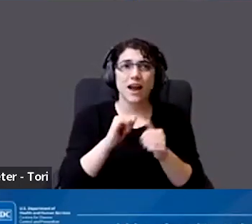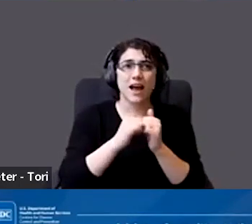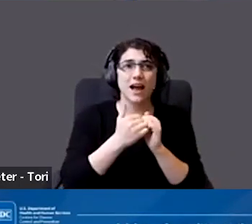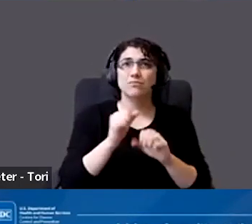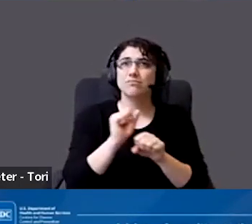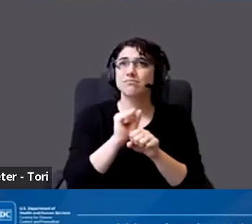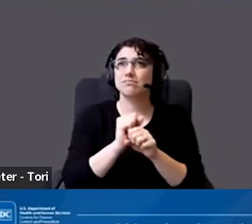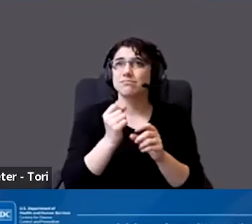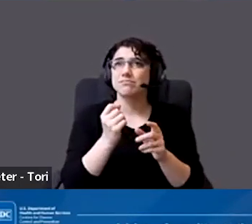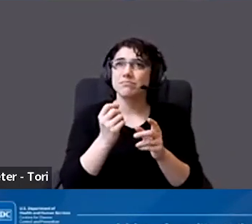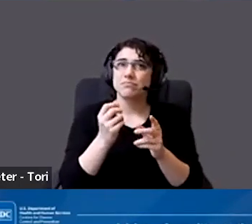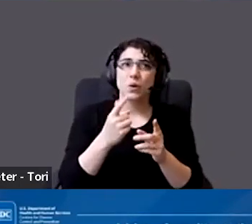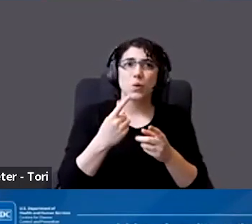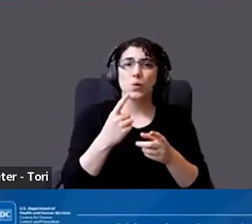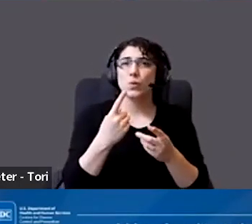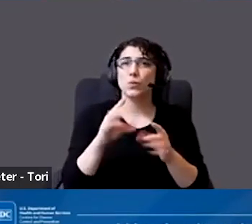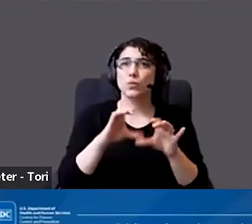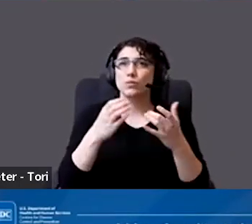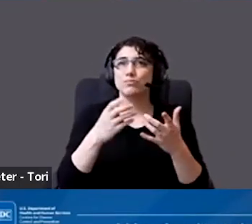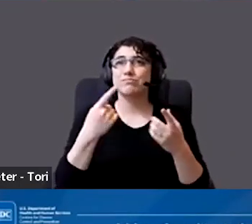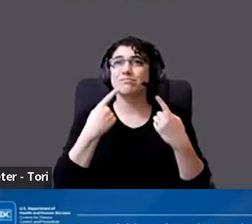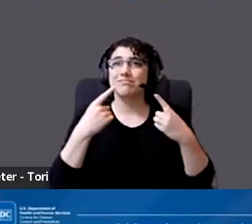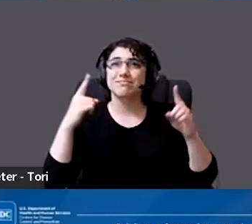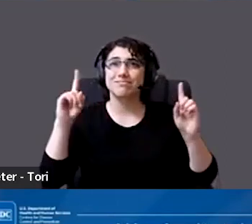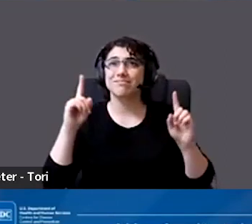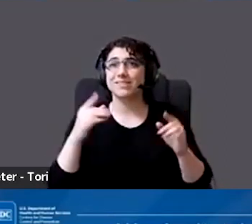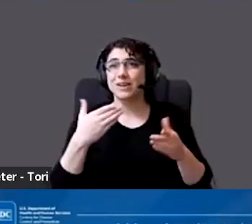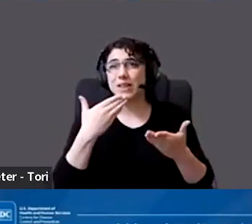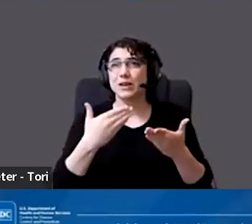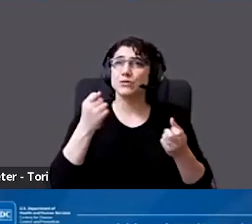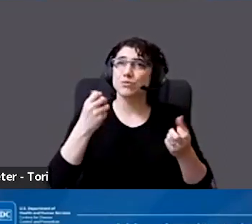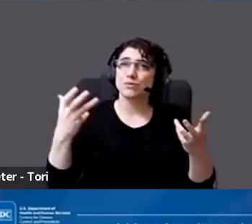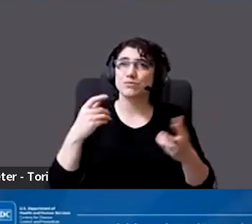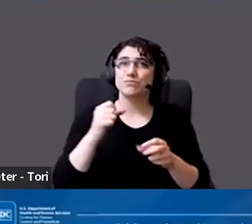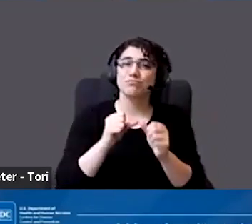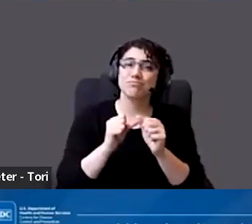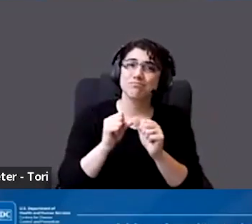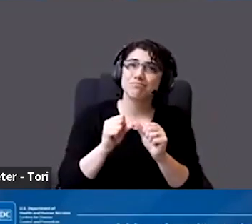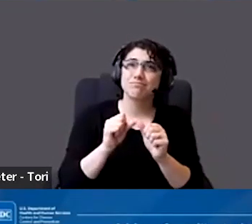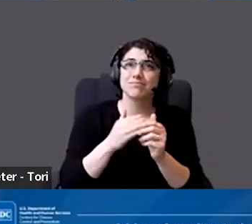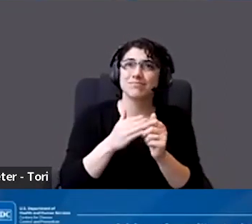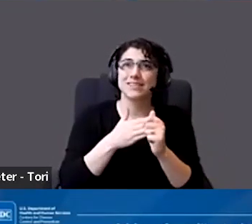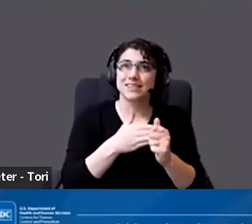And so thank you for your continued leadership there. And thanks.